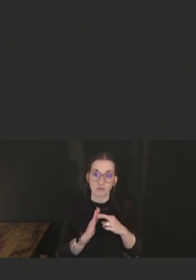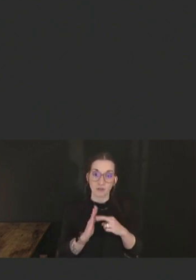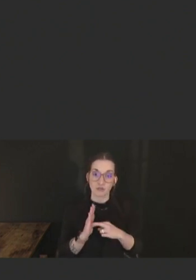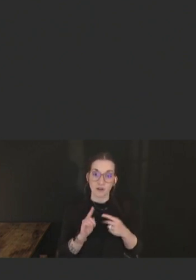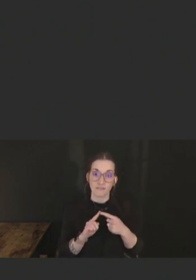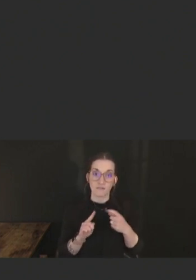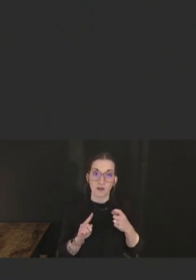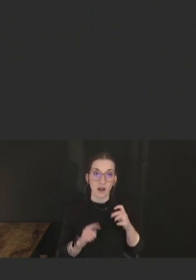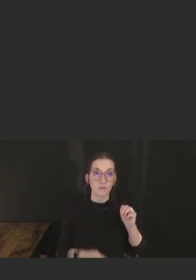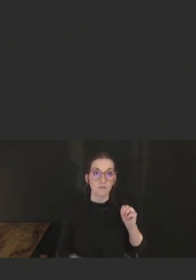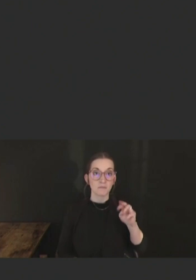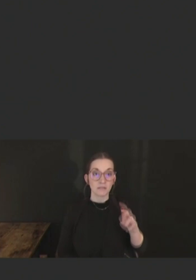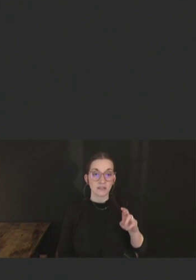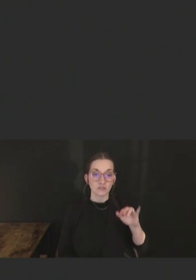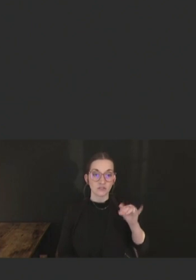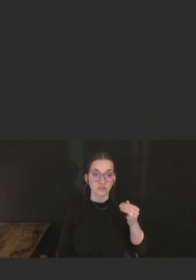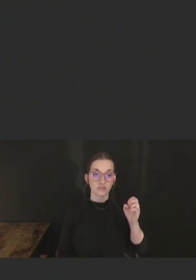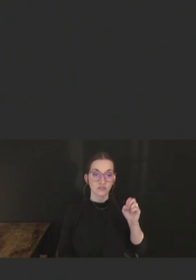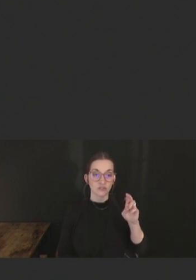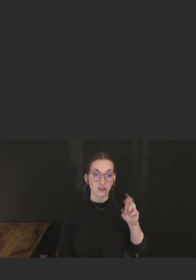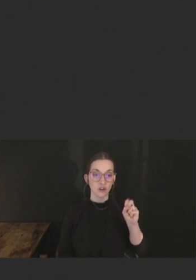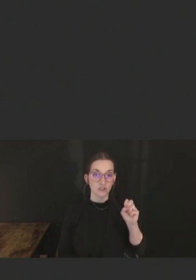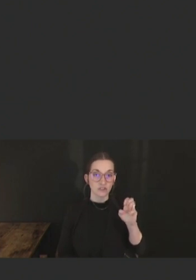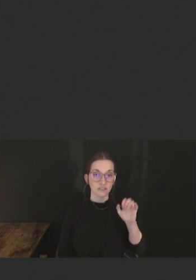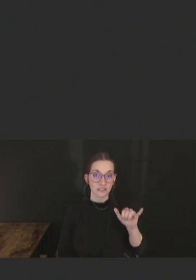Is Mr. Jersey on the line please?